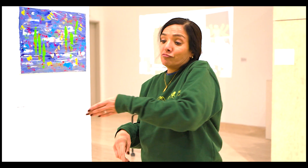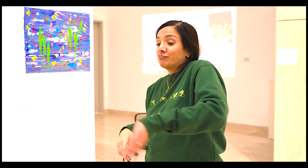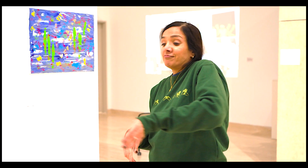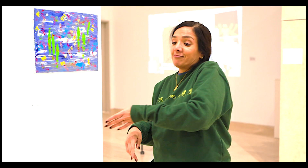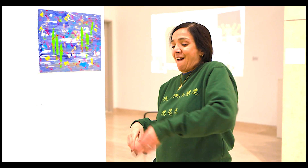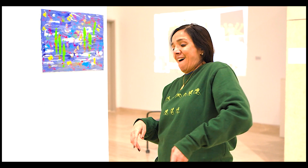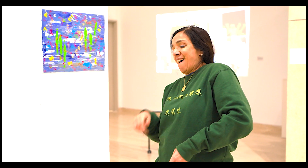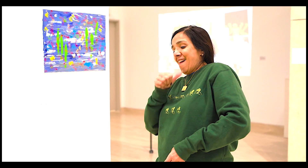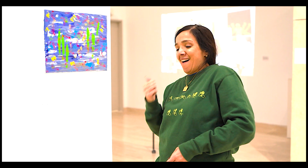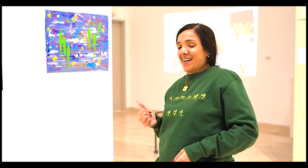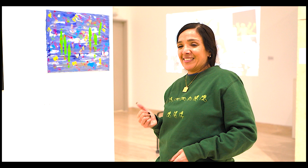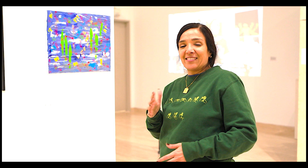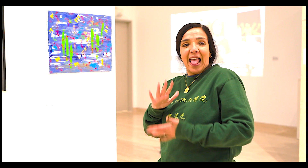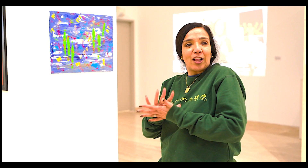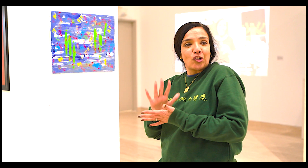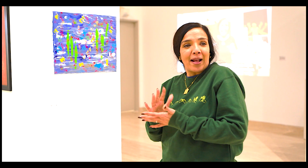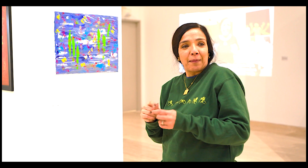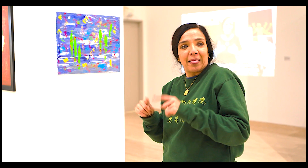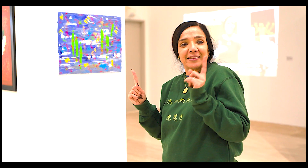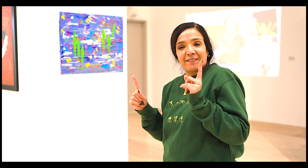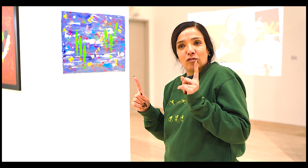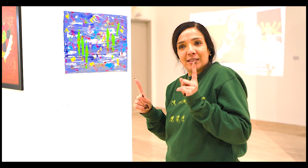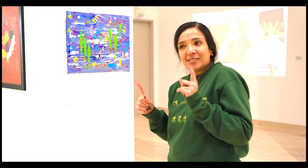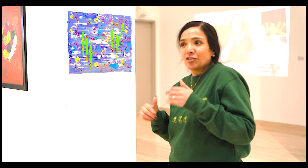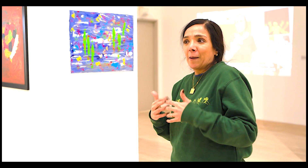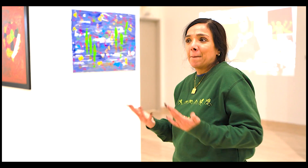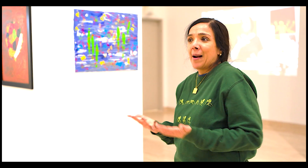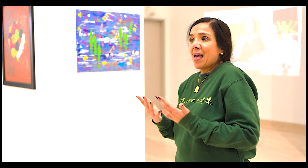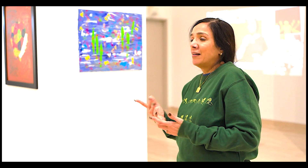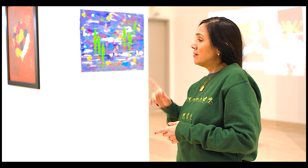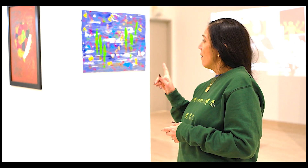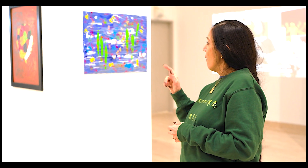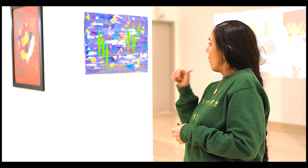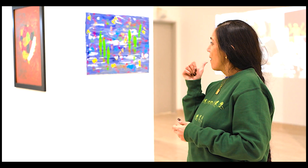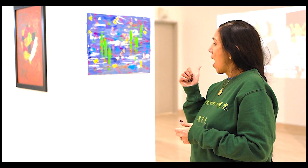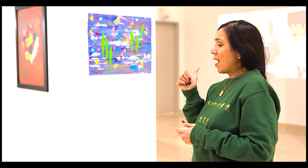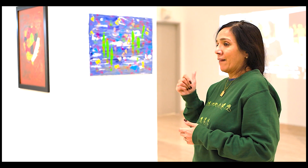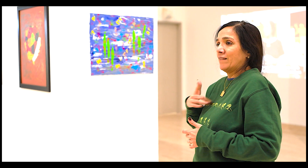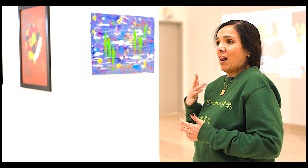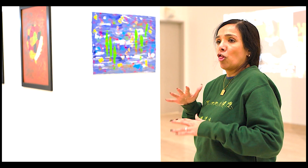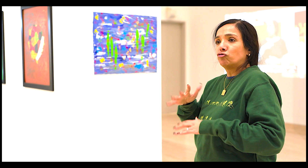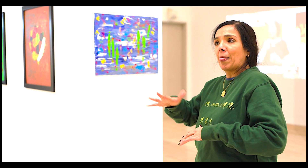so, I thought, this is another opportunity. I really enjoyed it. It was something different for me, and quite playful,